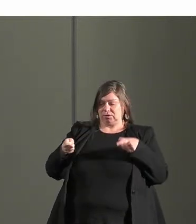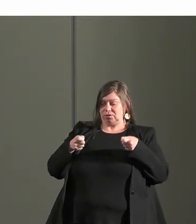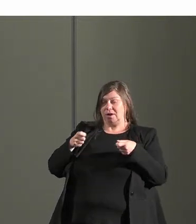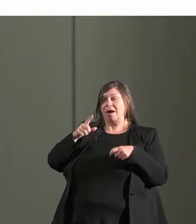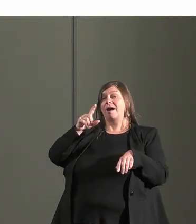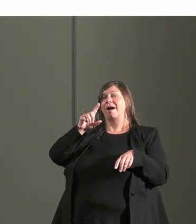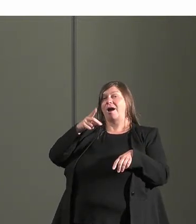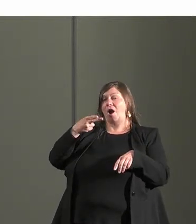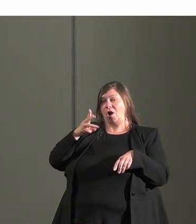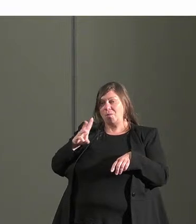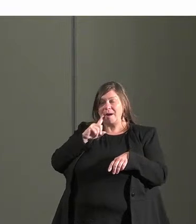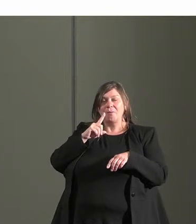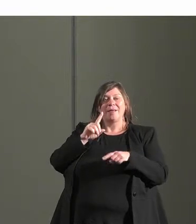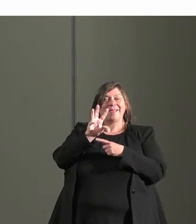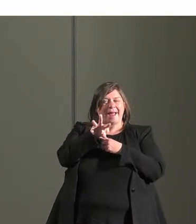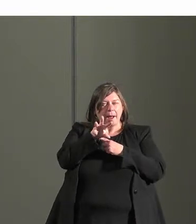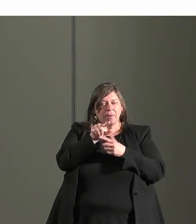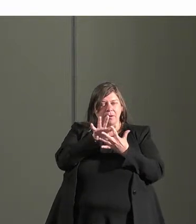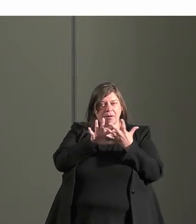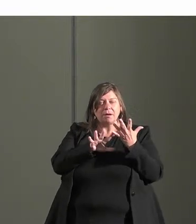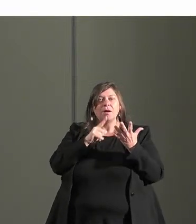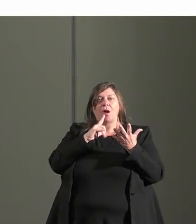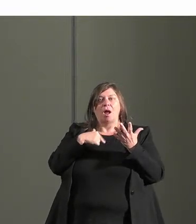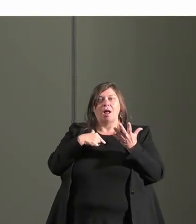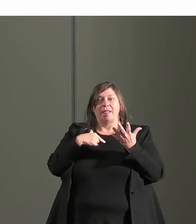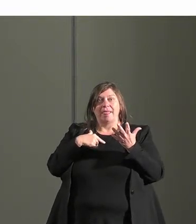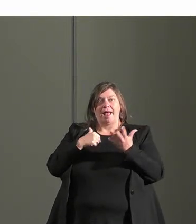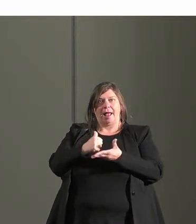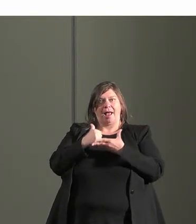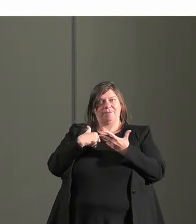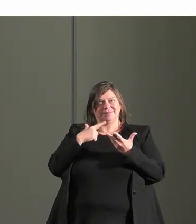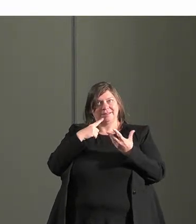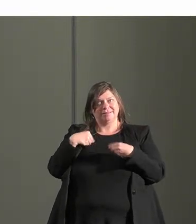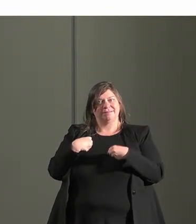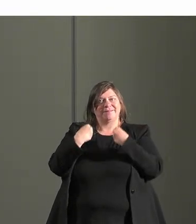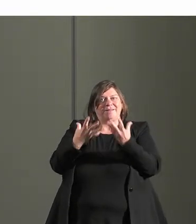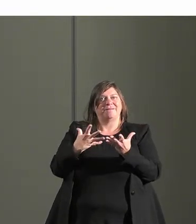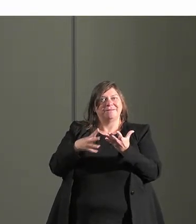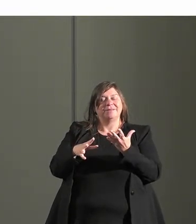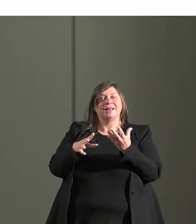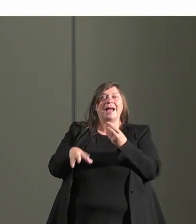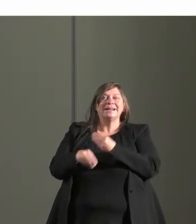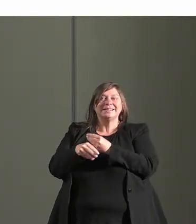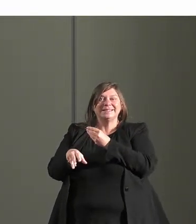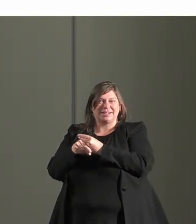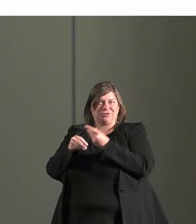hardware disks division and having control over the hardware of cameras offers our ability to offer additional